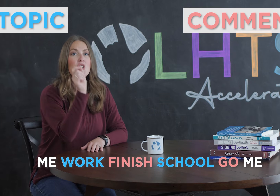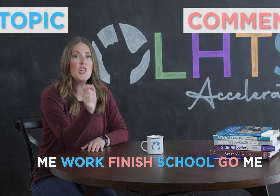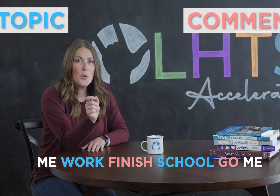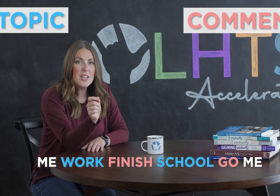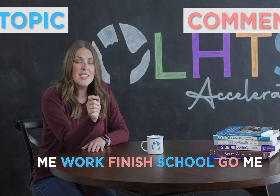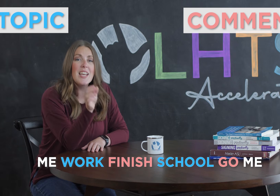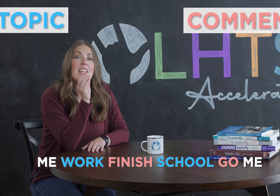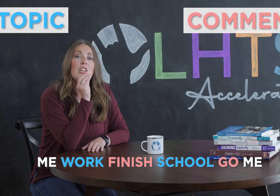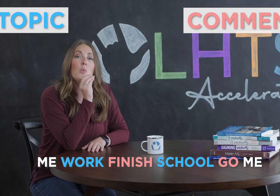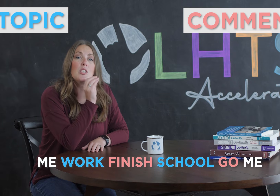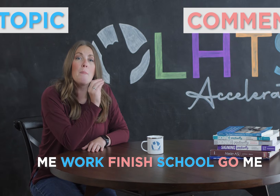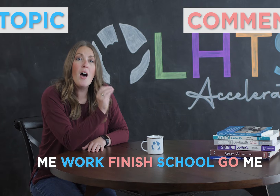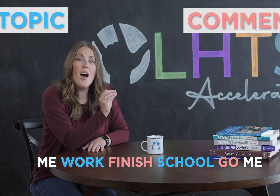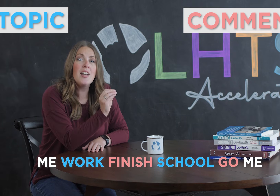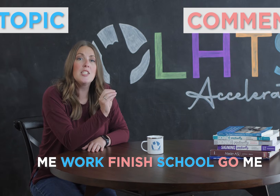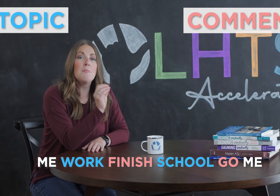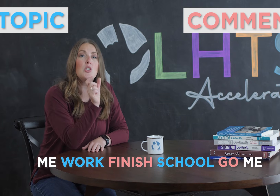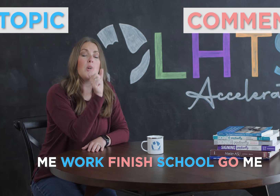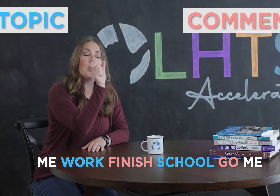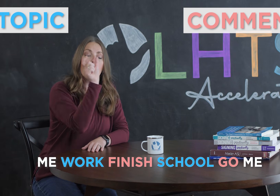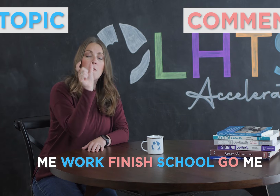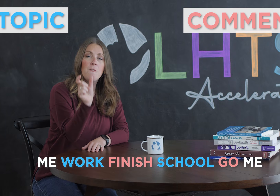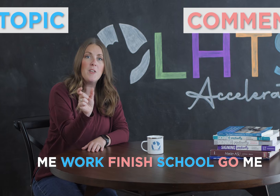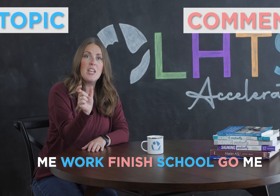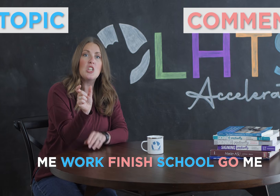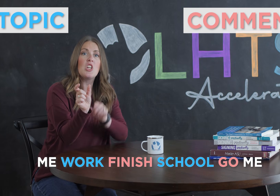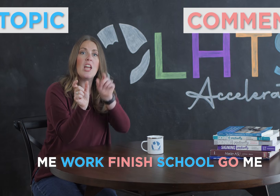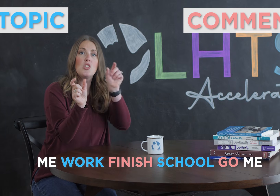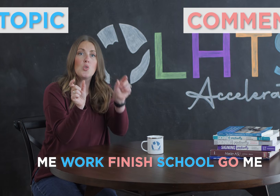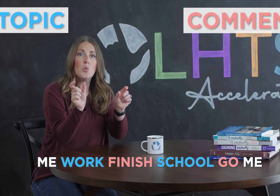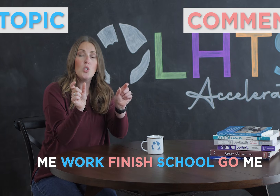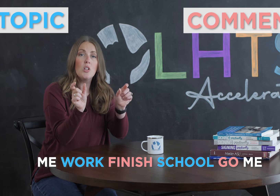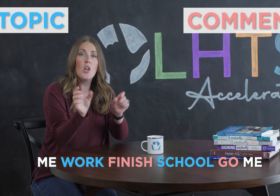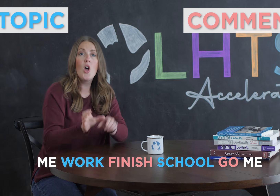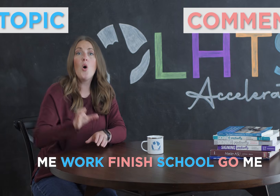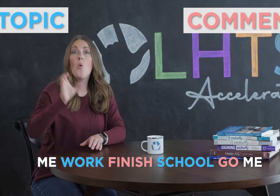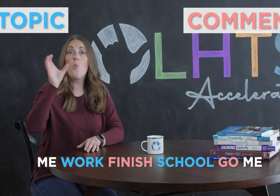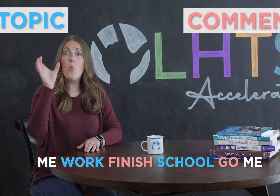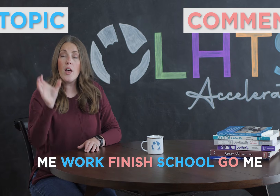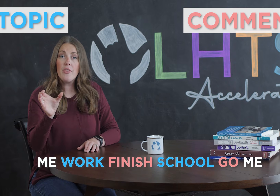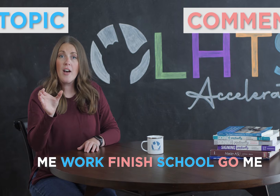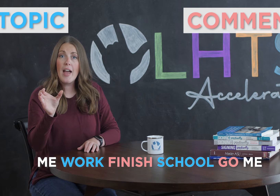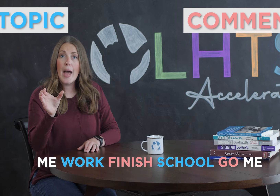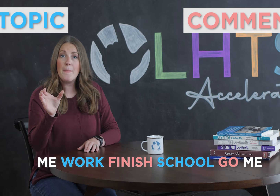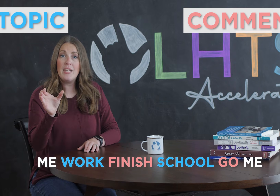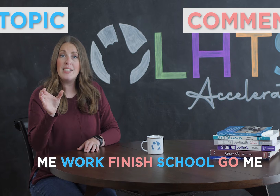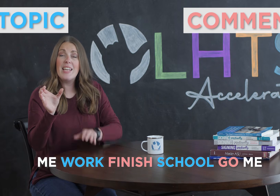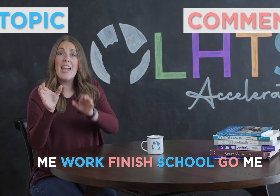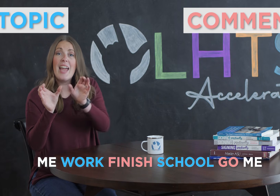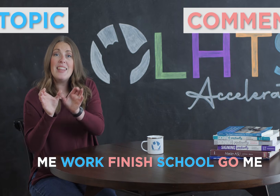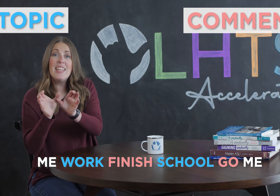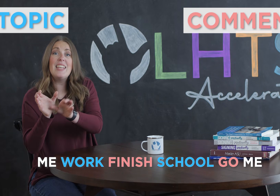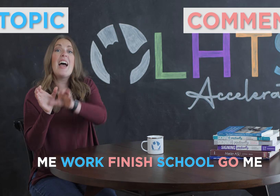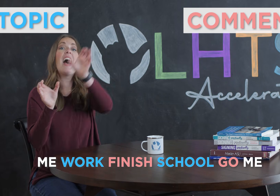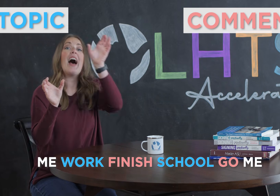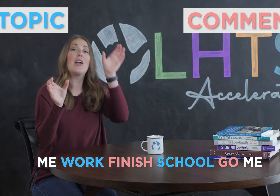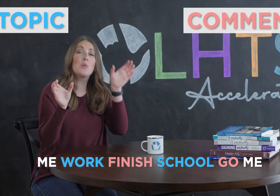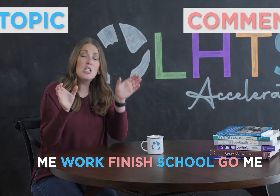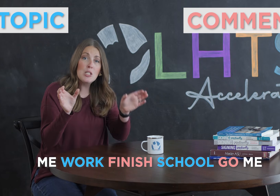Notice there was a pause between the word finish and school. One thought happened and then I